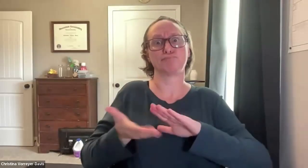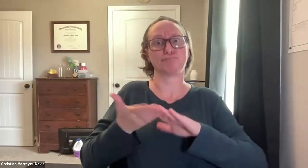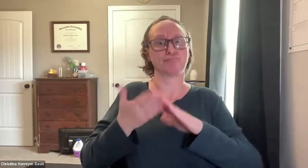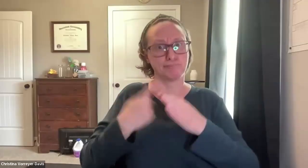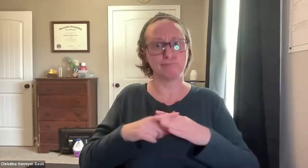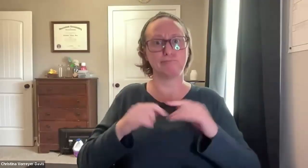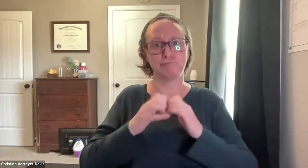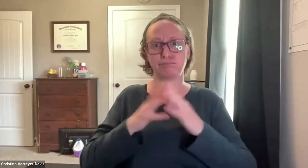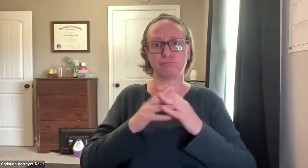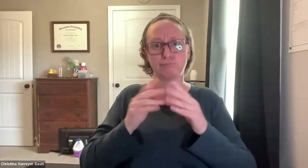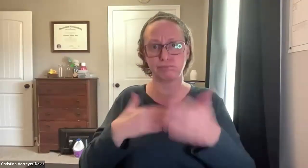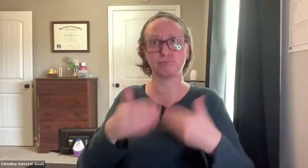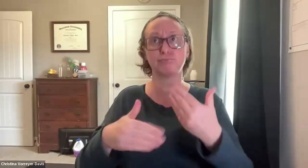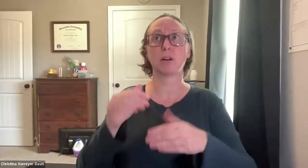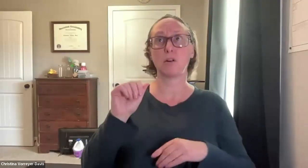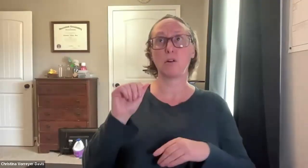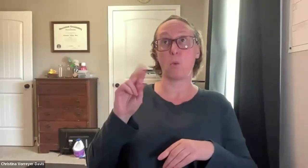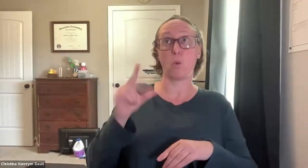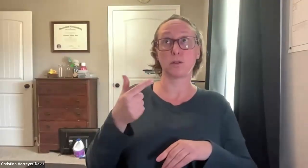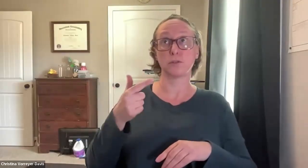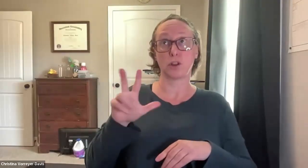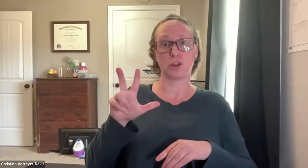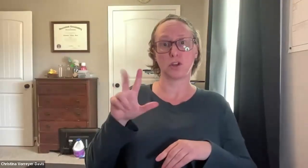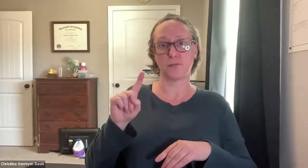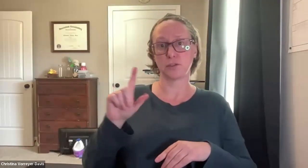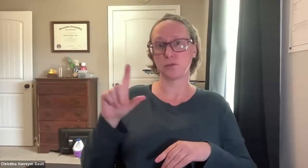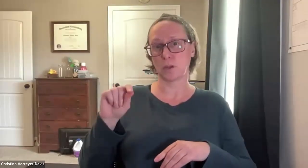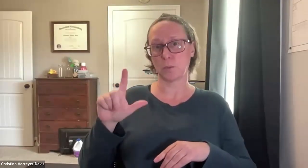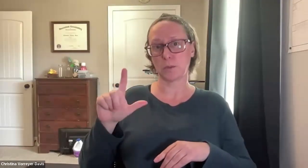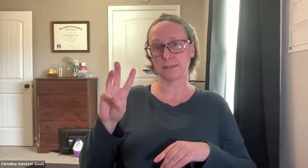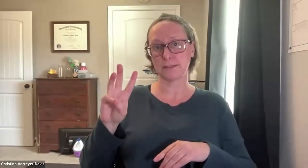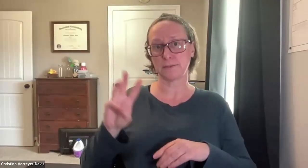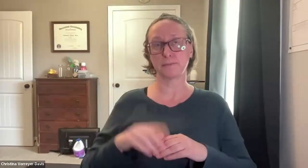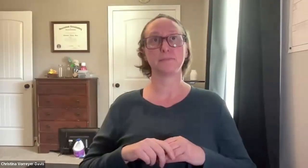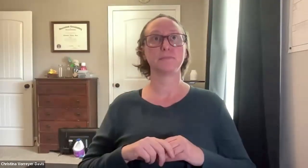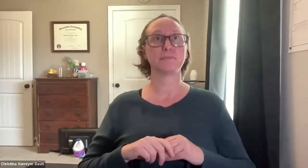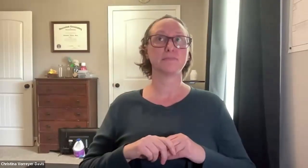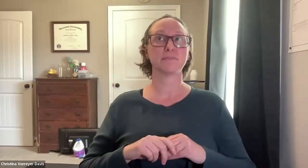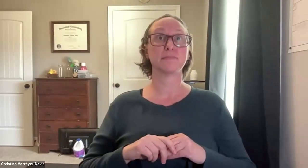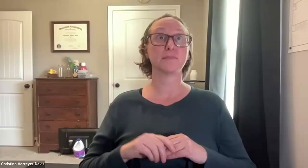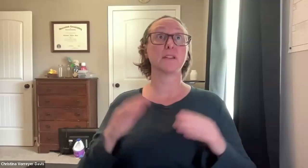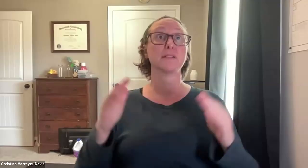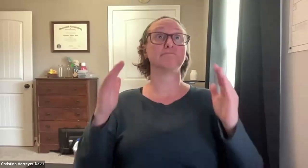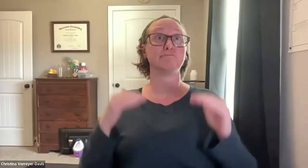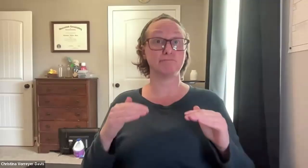Also, the council is required to be operational by August 31st, 2026.